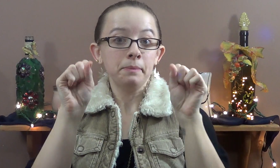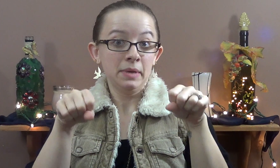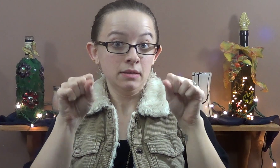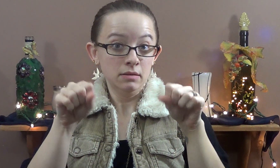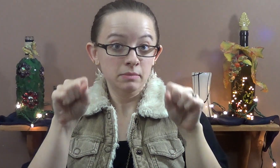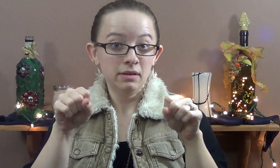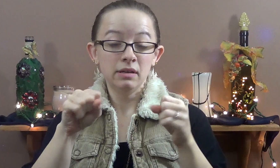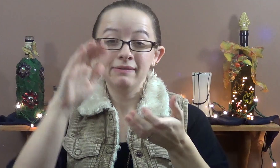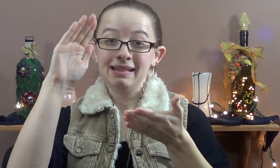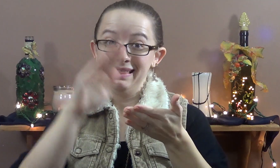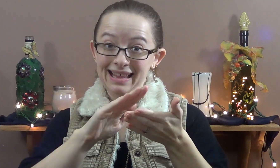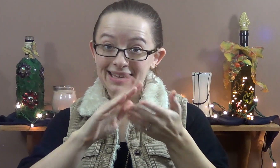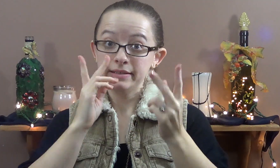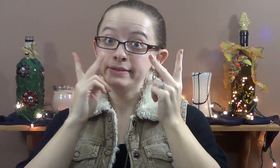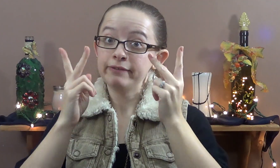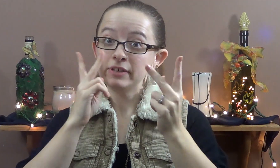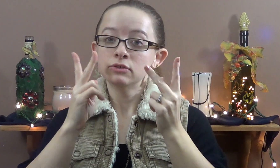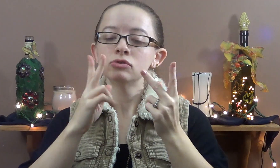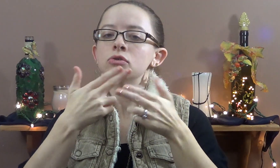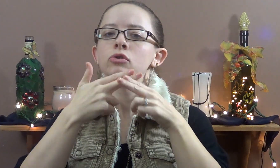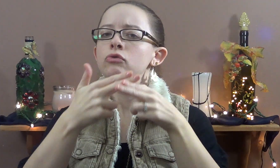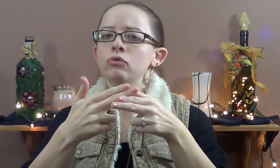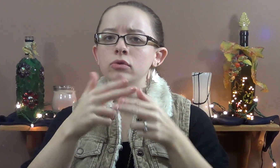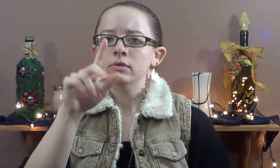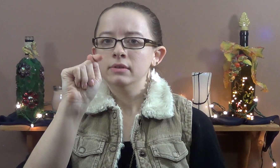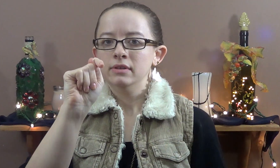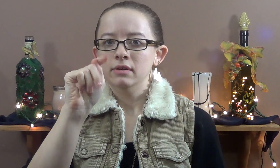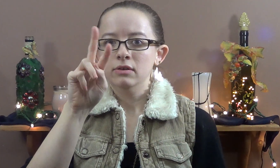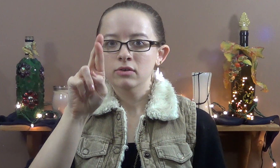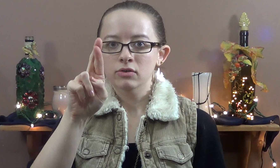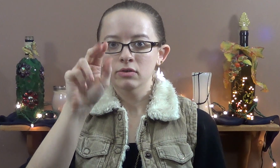Ok another possibility is if someon has less vision,